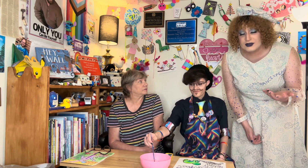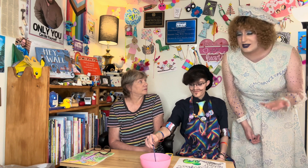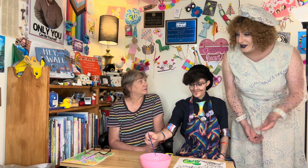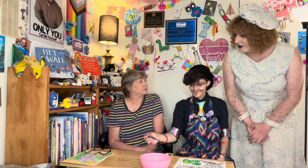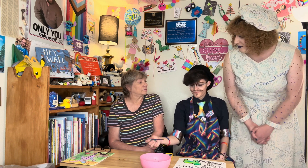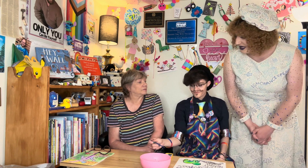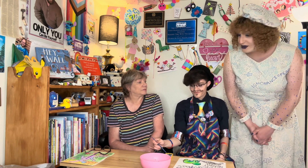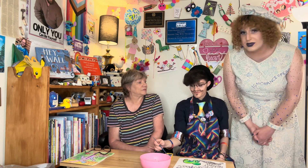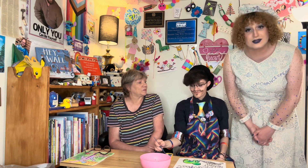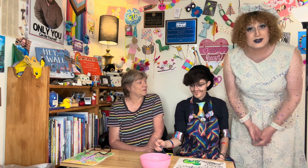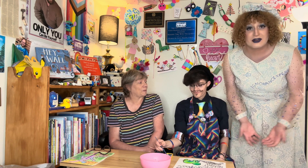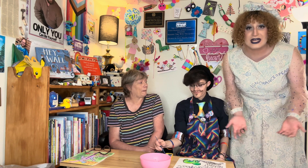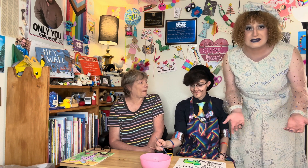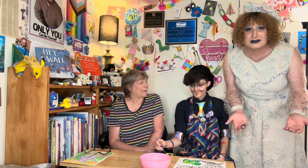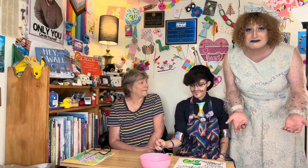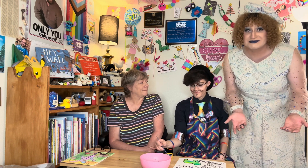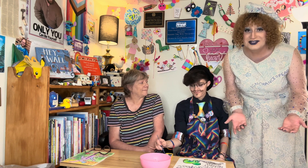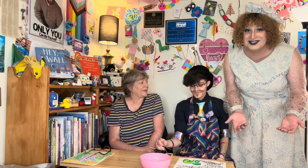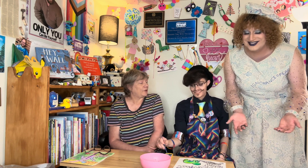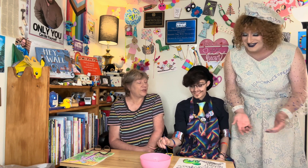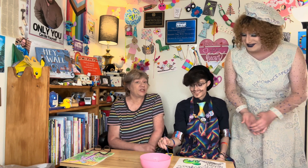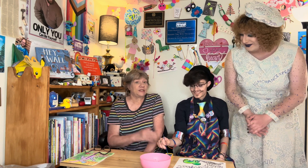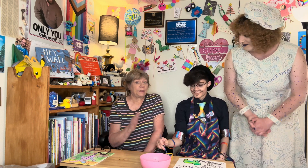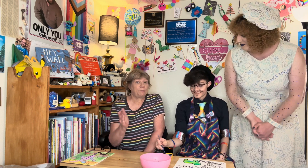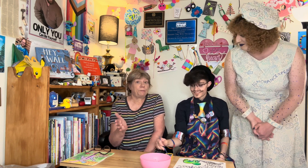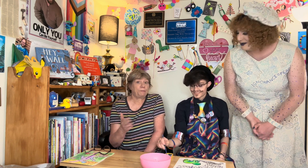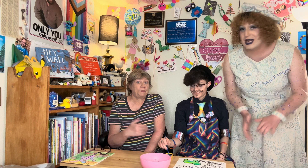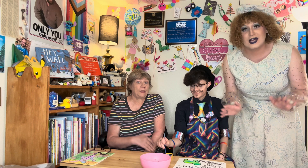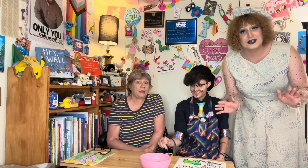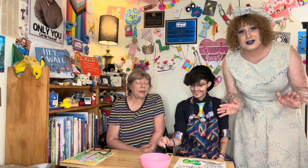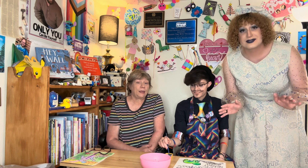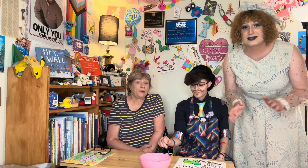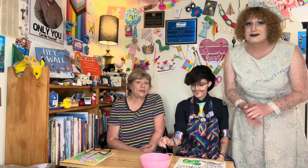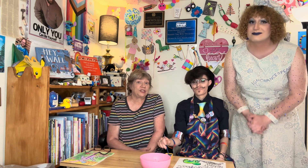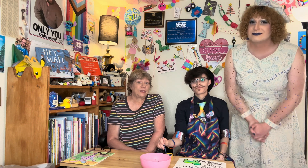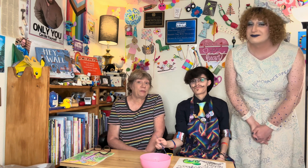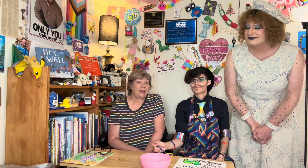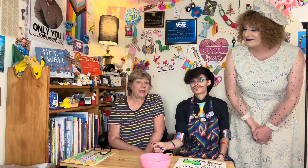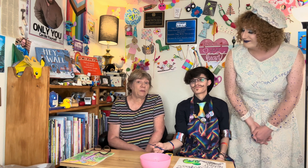can make squiggles with crayons. BARB: It was just a... CALI: Maybe not on your dress. BARB: It was just a big